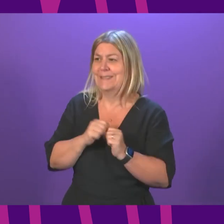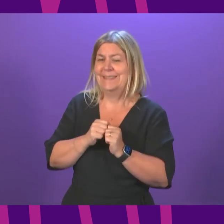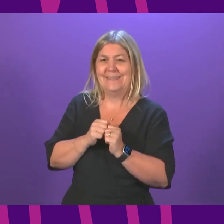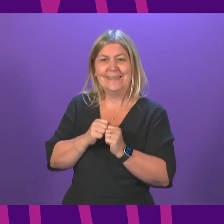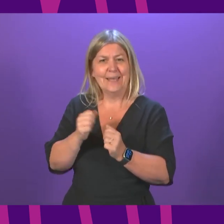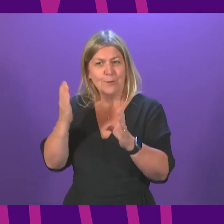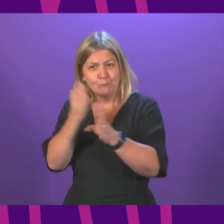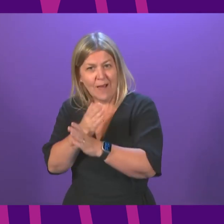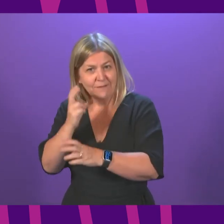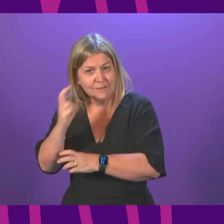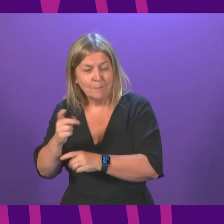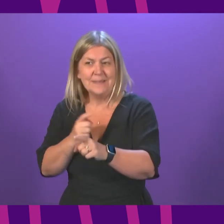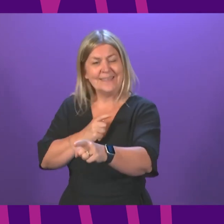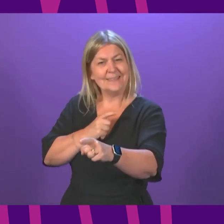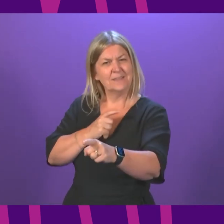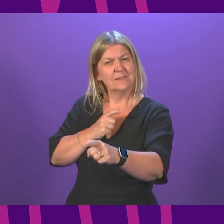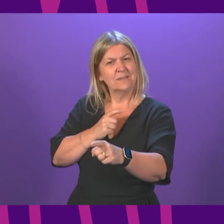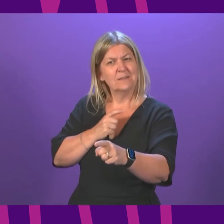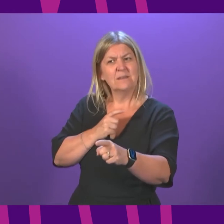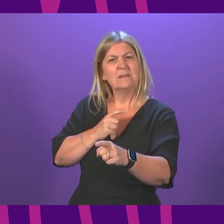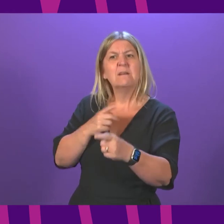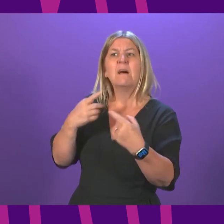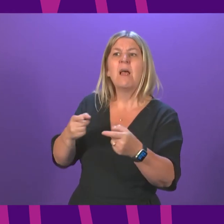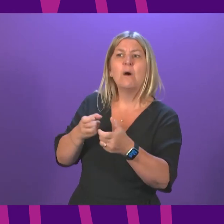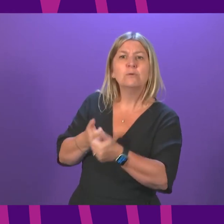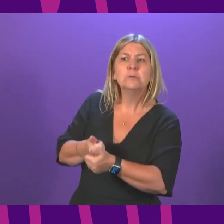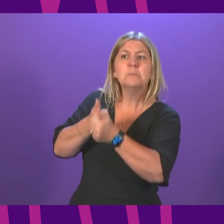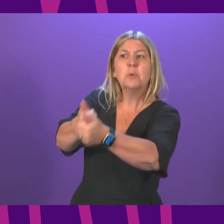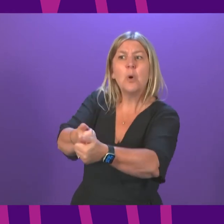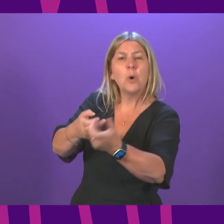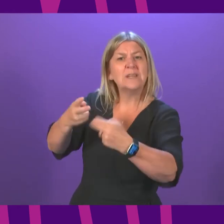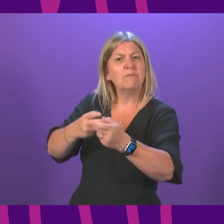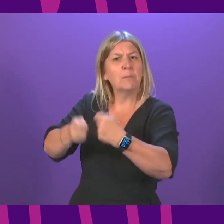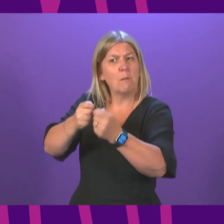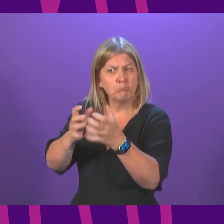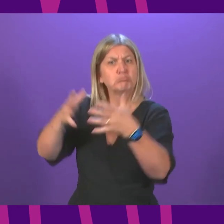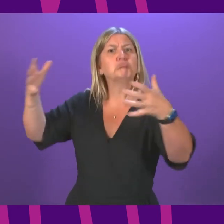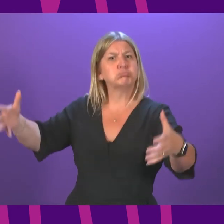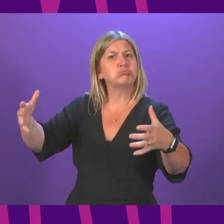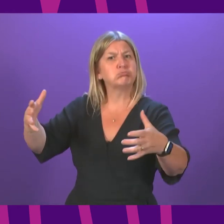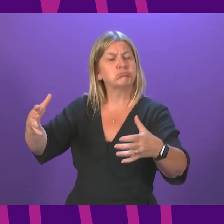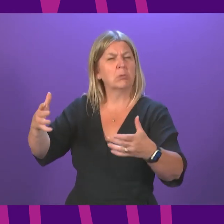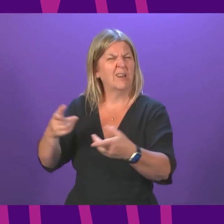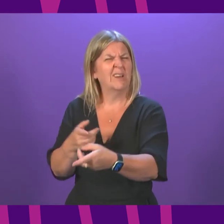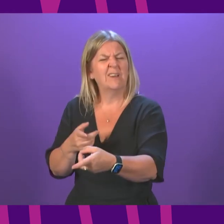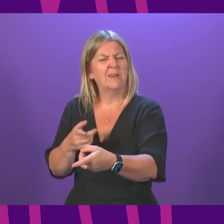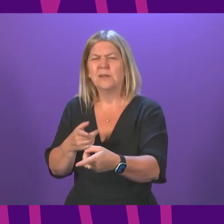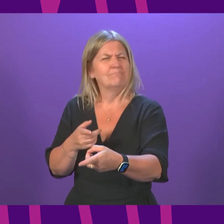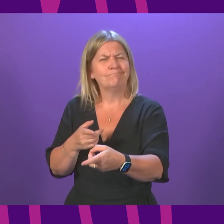support only if they move down a regional franchising route. I should point out to Mr